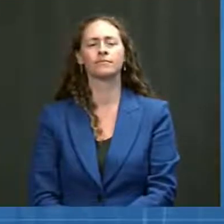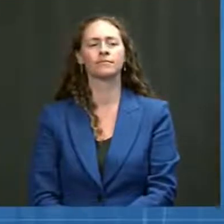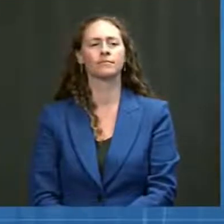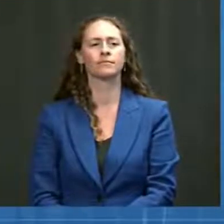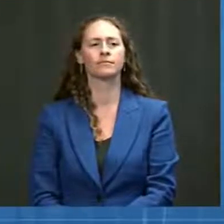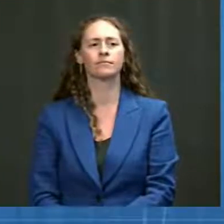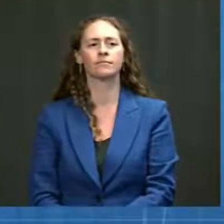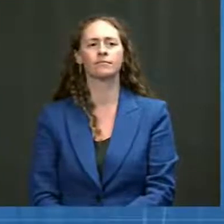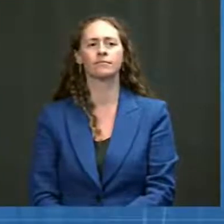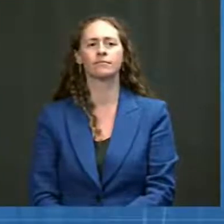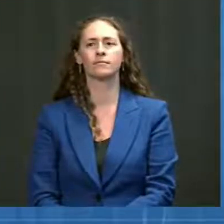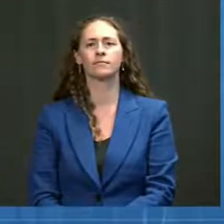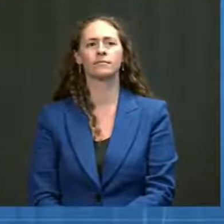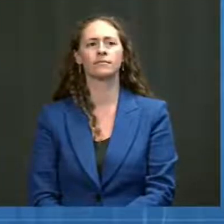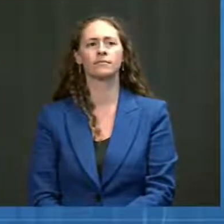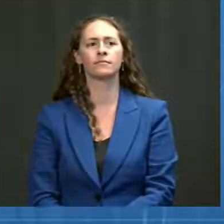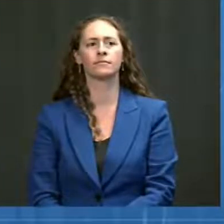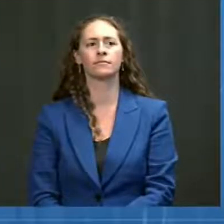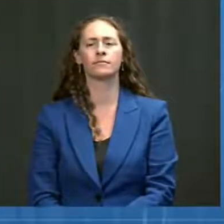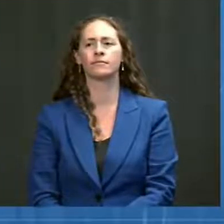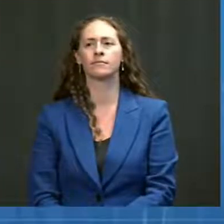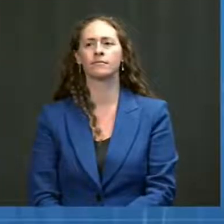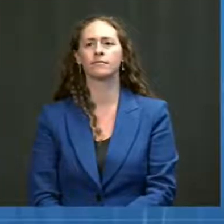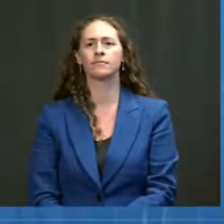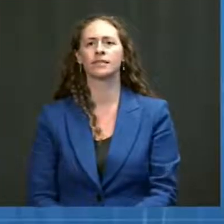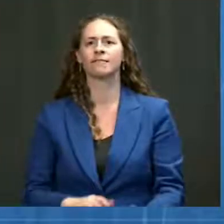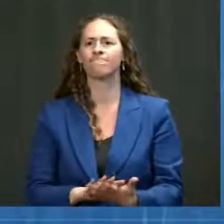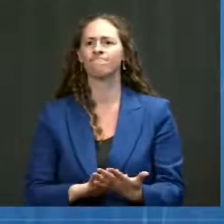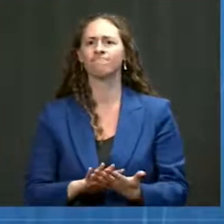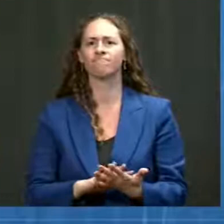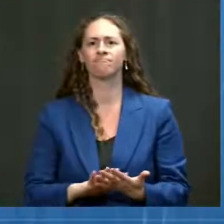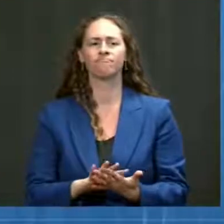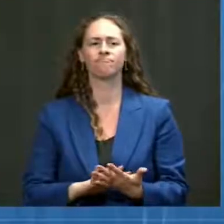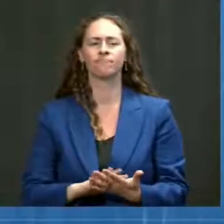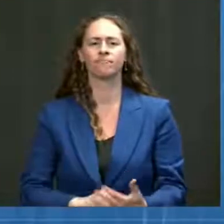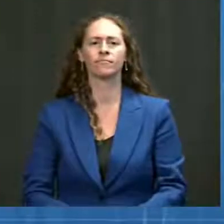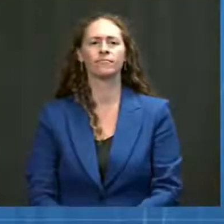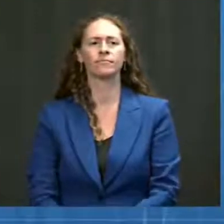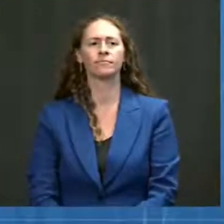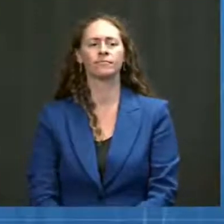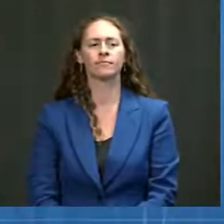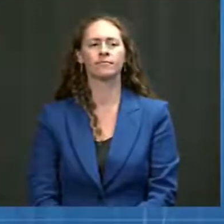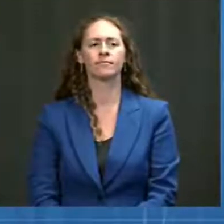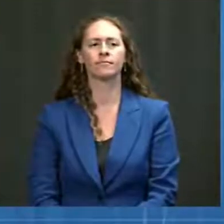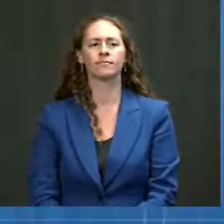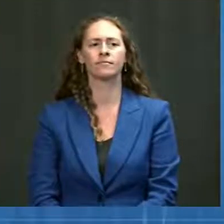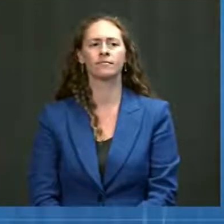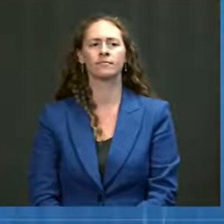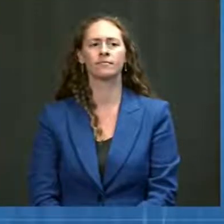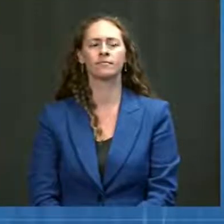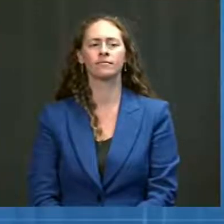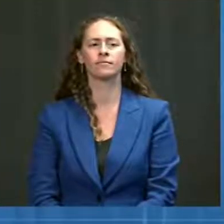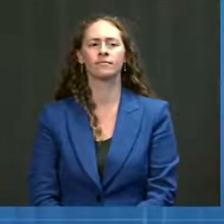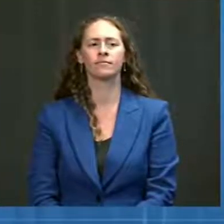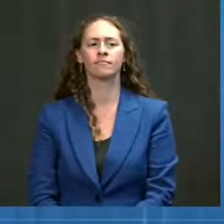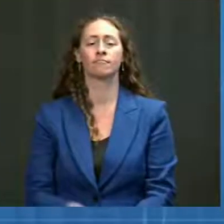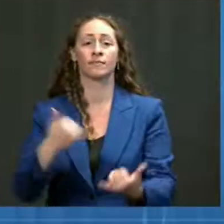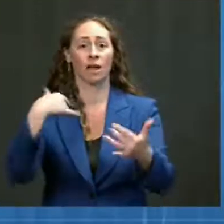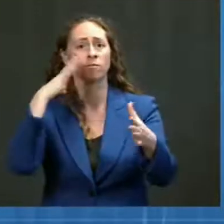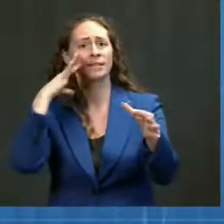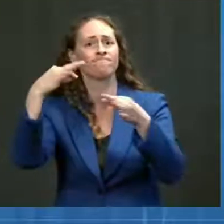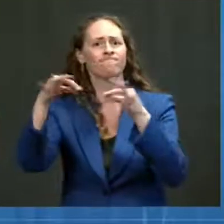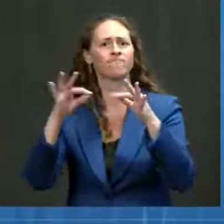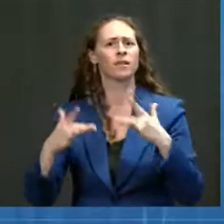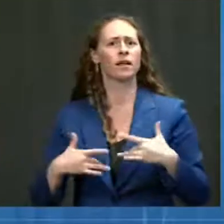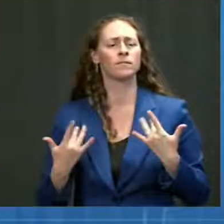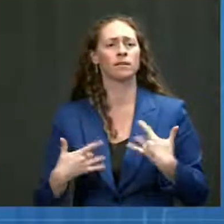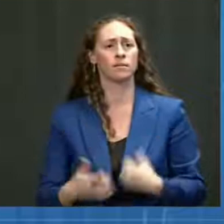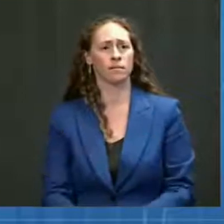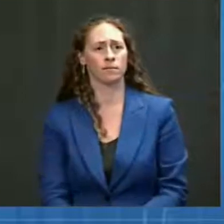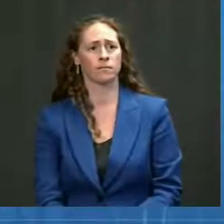ACTION NOW.